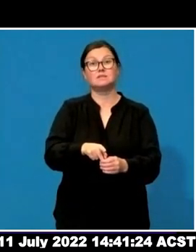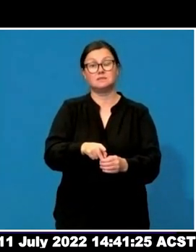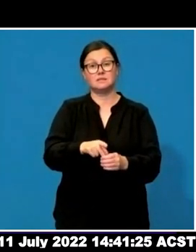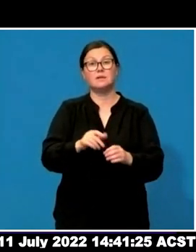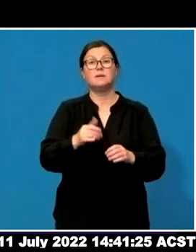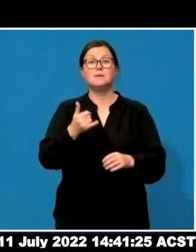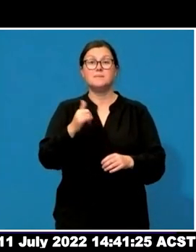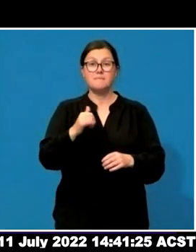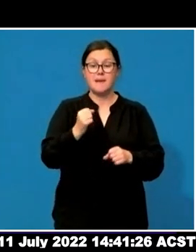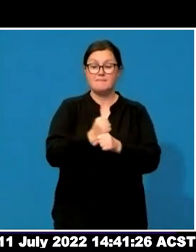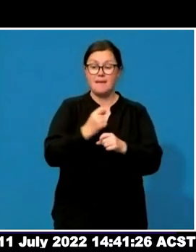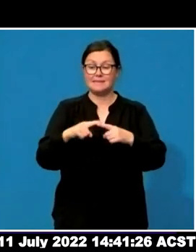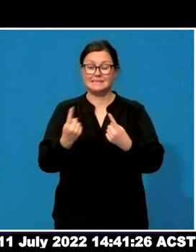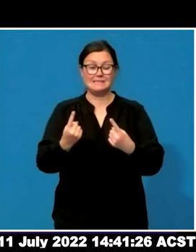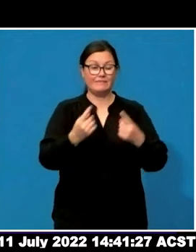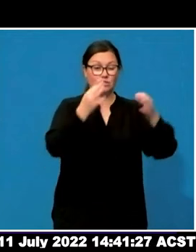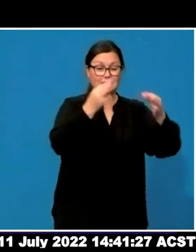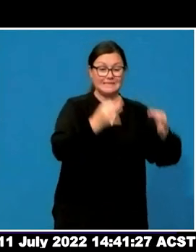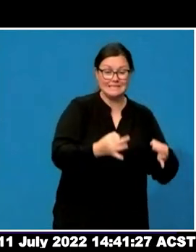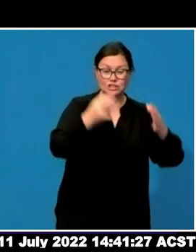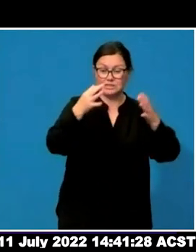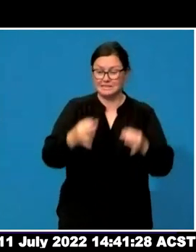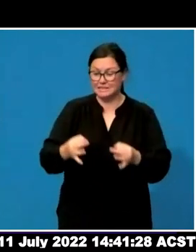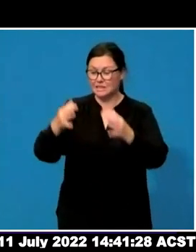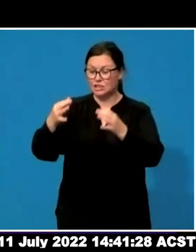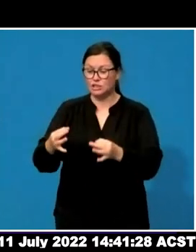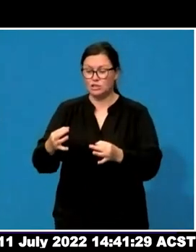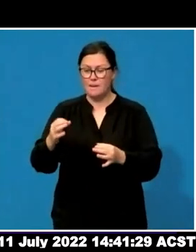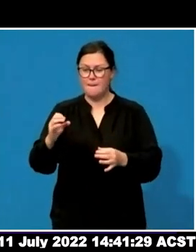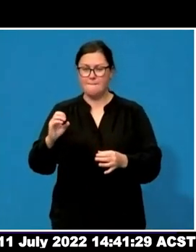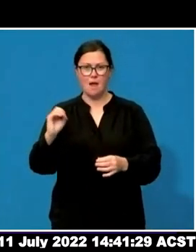believe able to work out holistically how it could be better undertaken?